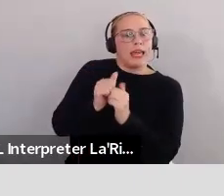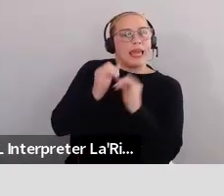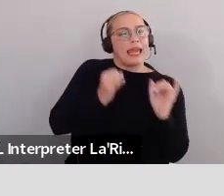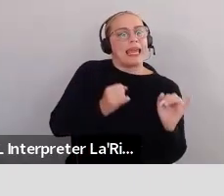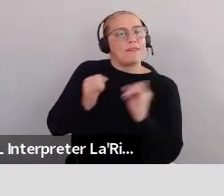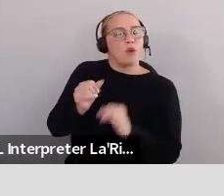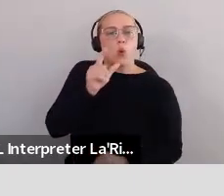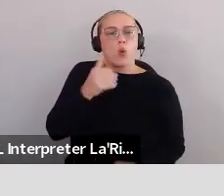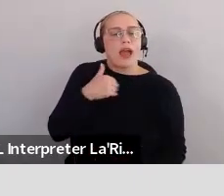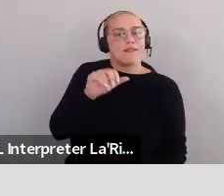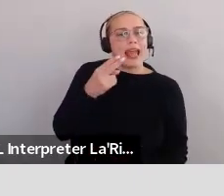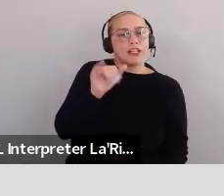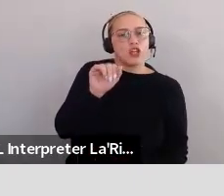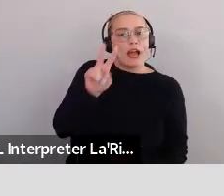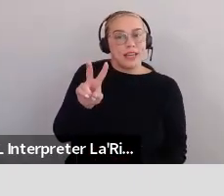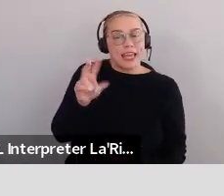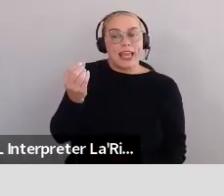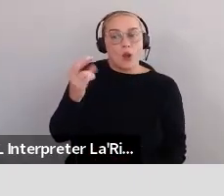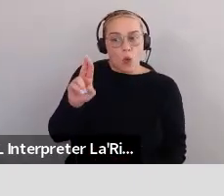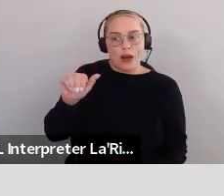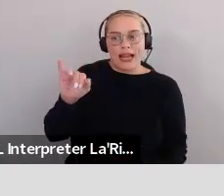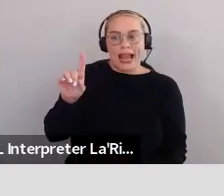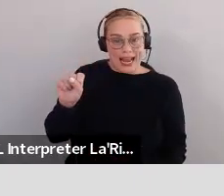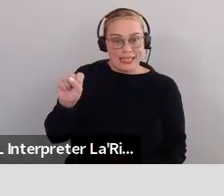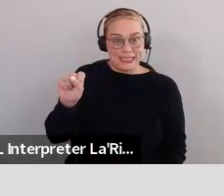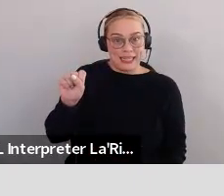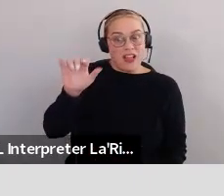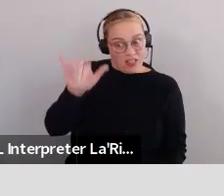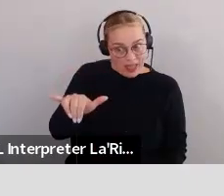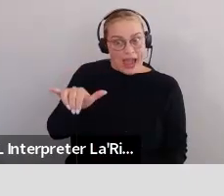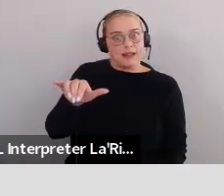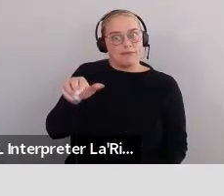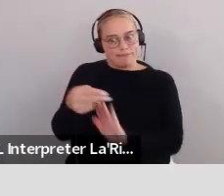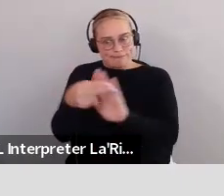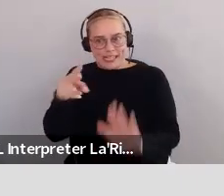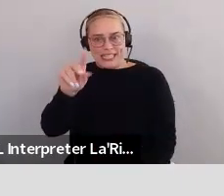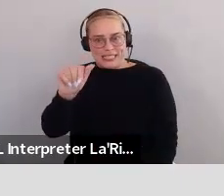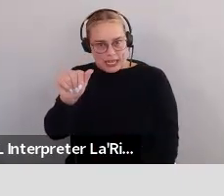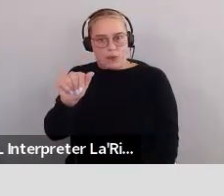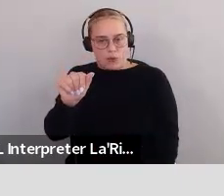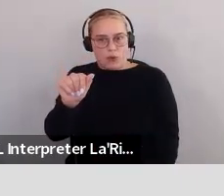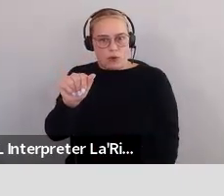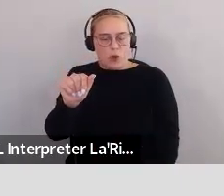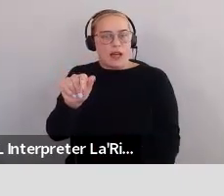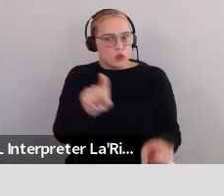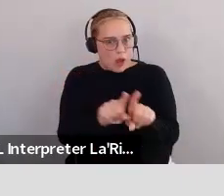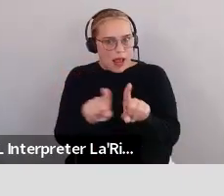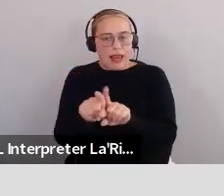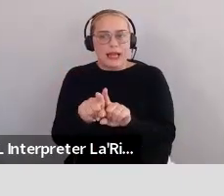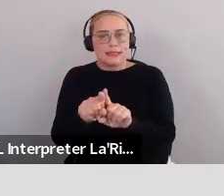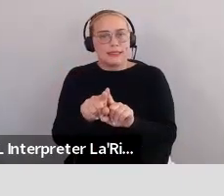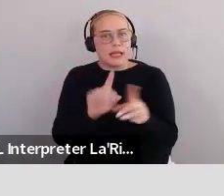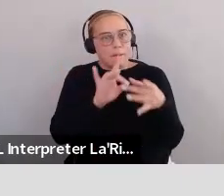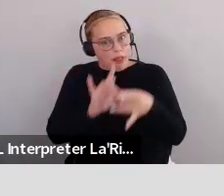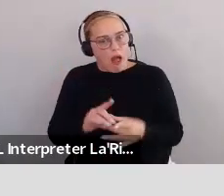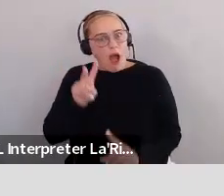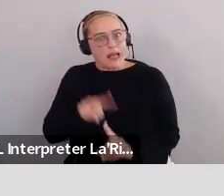the early 90s, happen to a lot of people who associated with people who